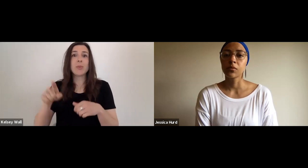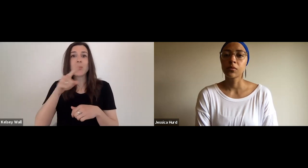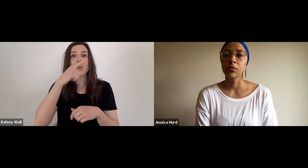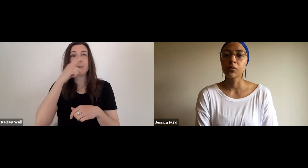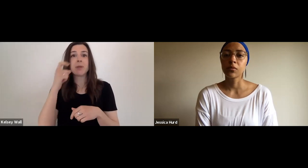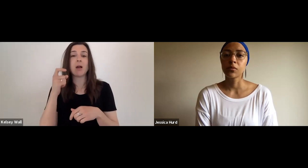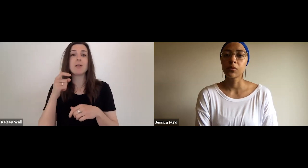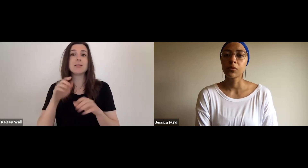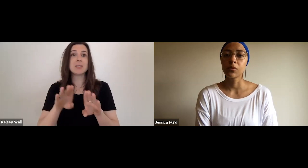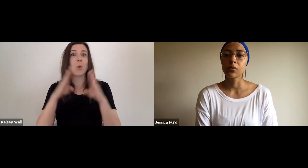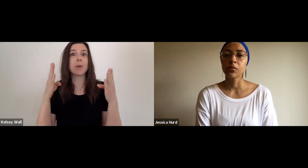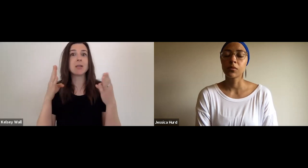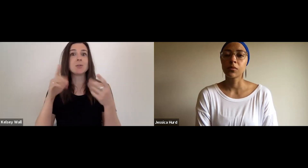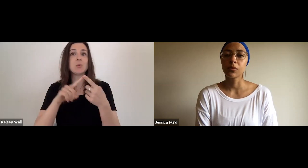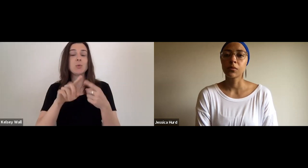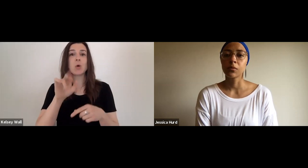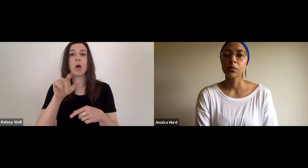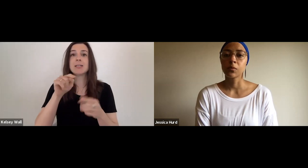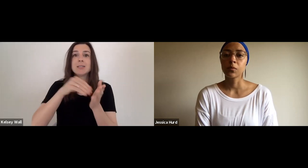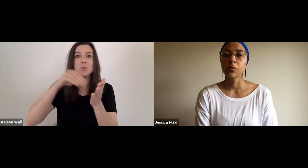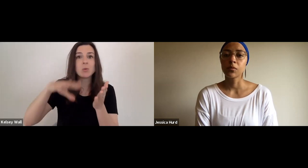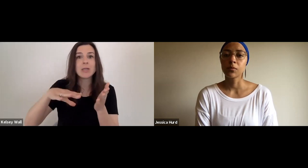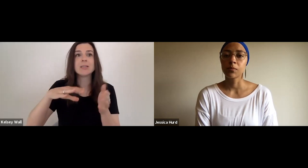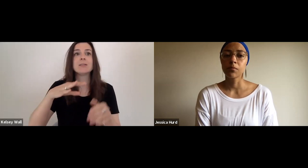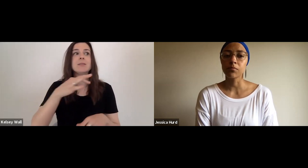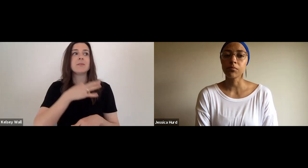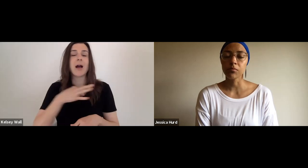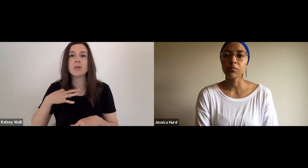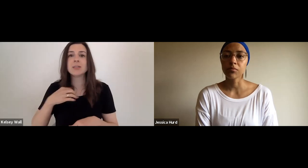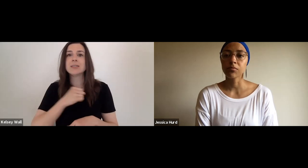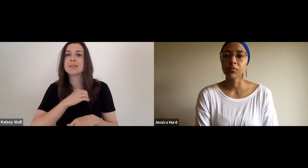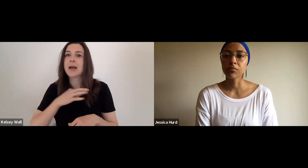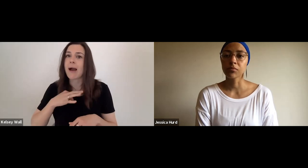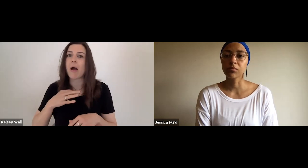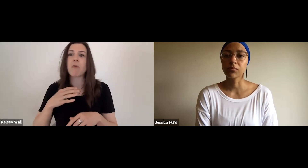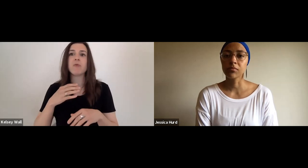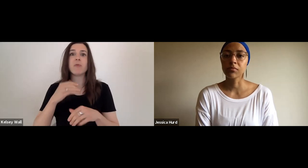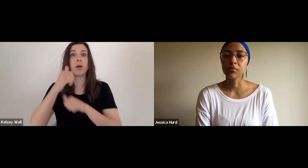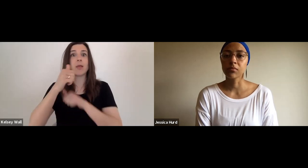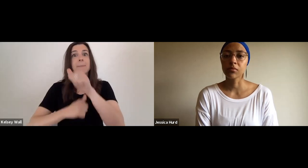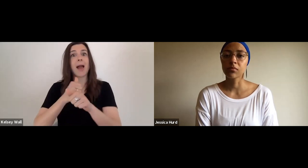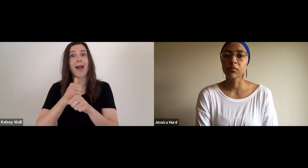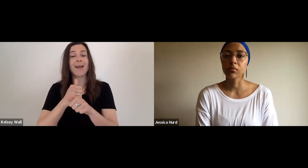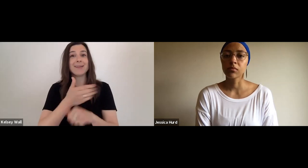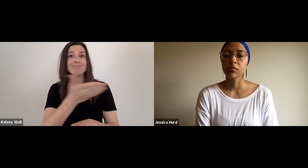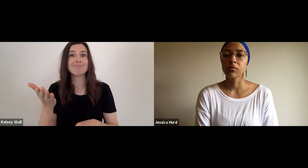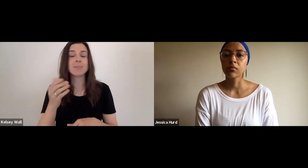You can even write. You can do whatever you want. It is available for RIT students, staff, and faculty,